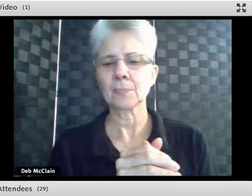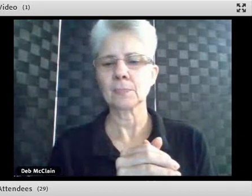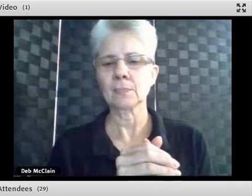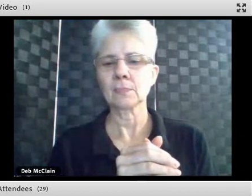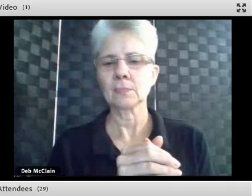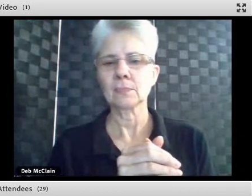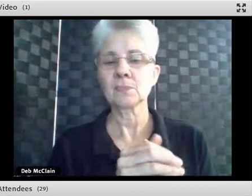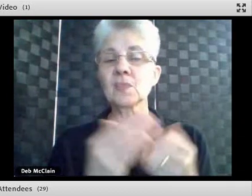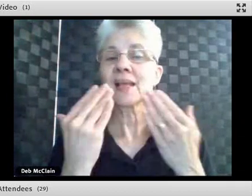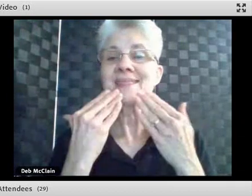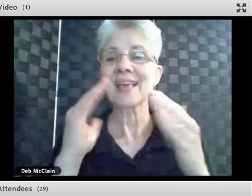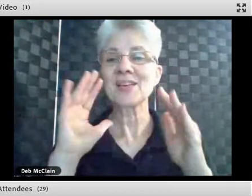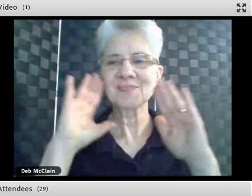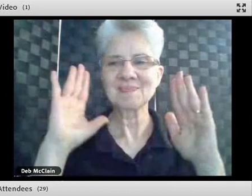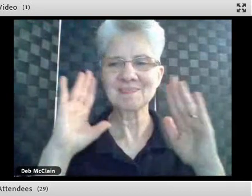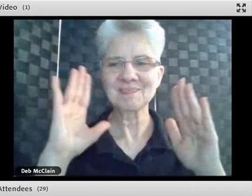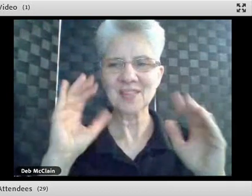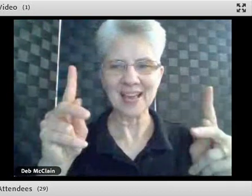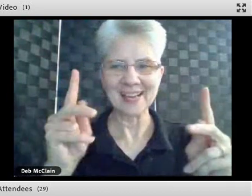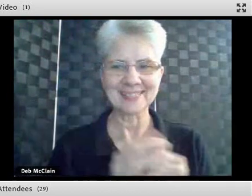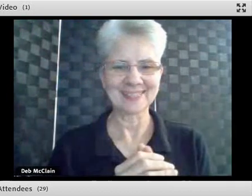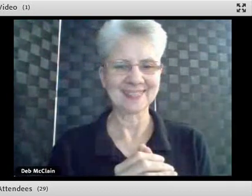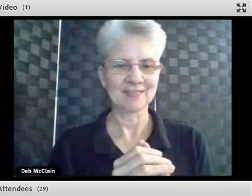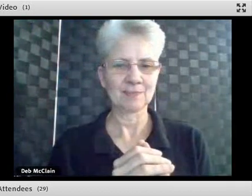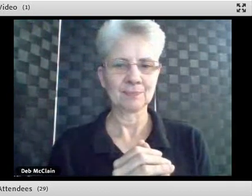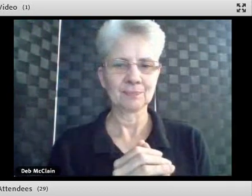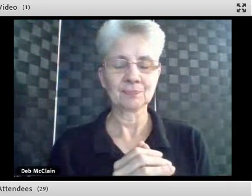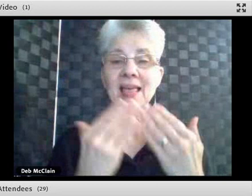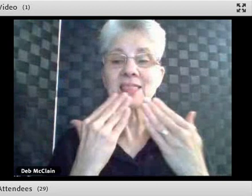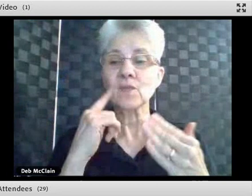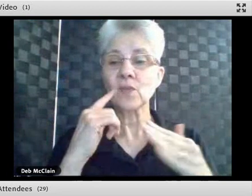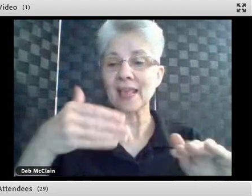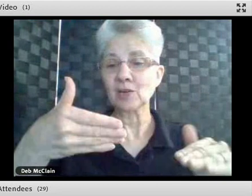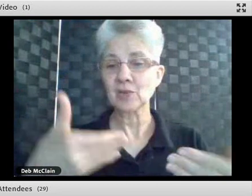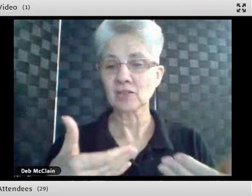Thomas: Thank you. All right. Thank you for that introduction.